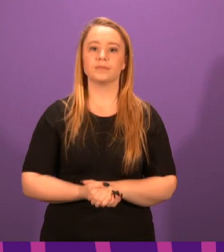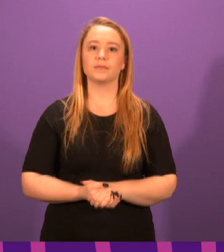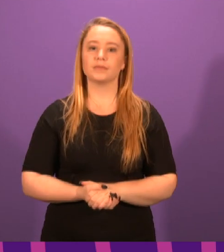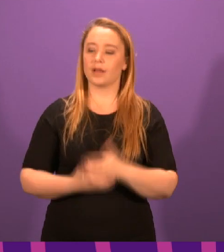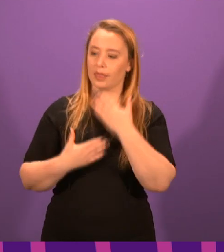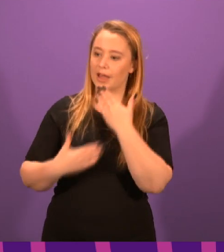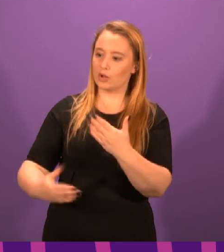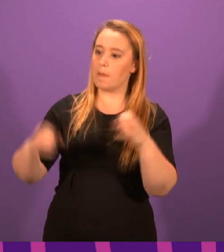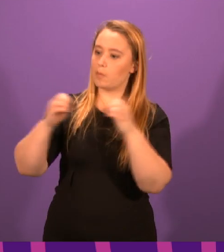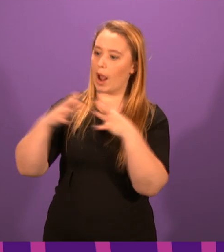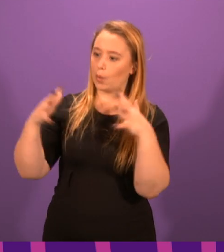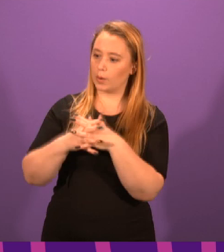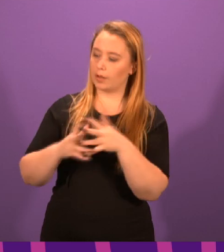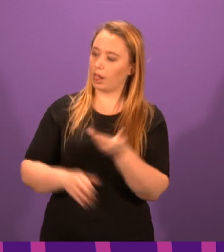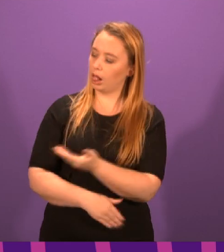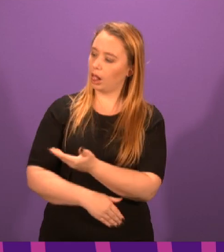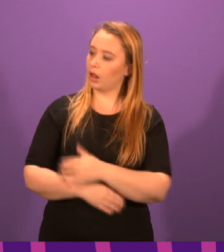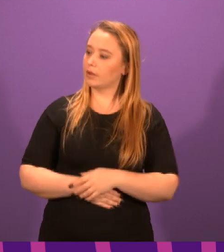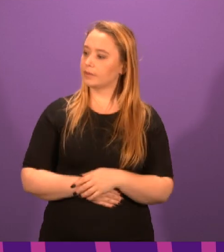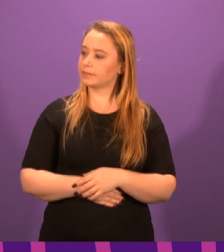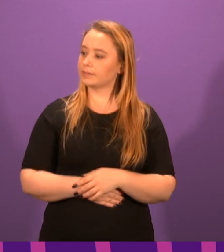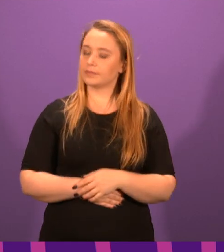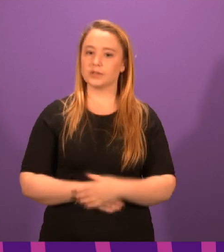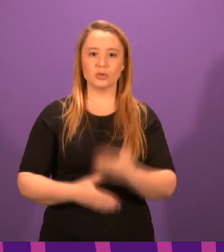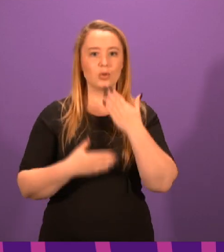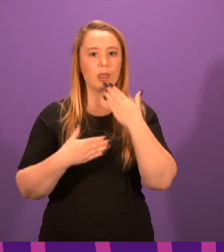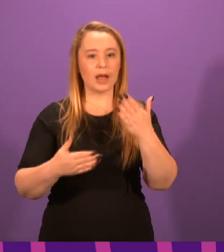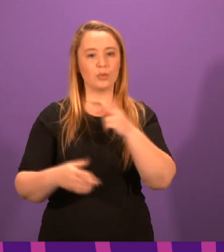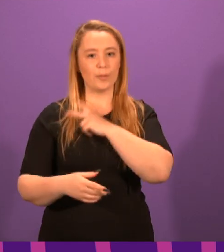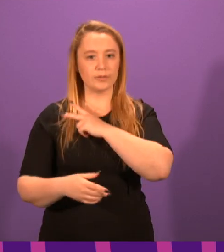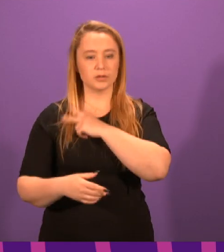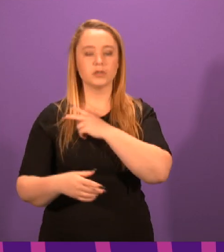Brian Whittle (South Scotland) (Con): I know that the cabinet secretary is